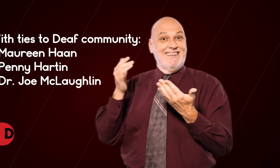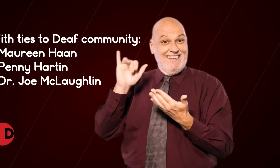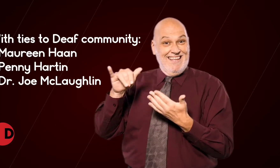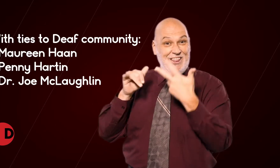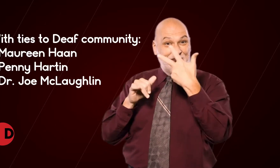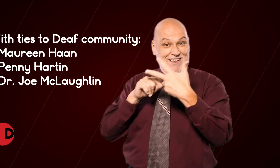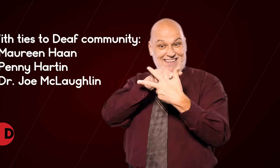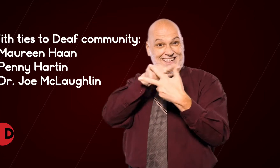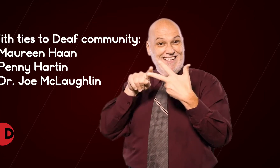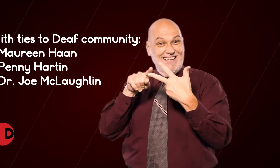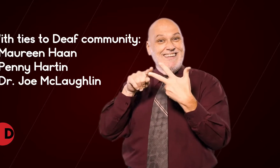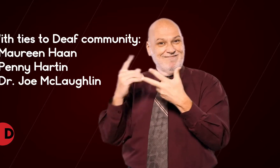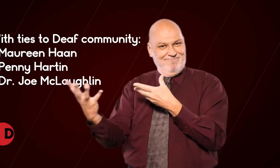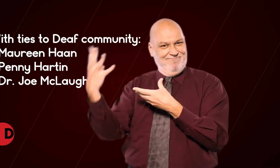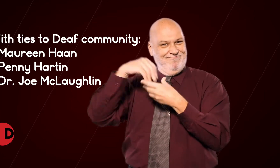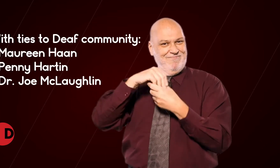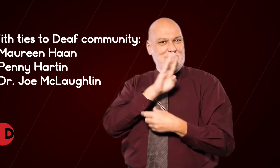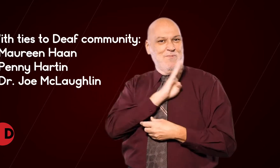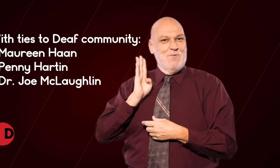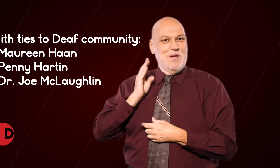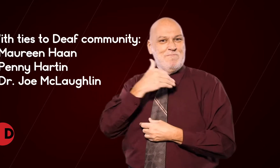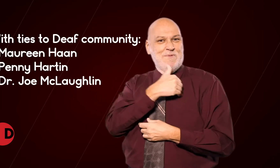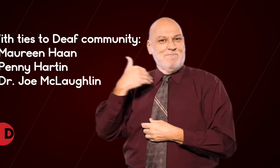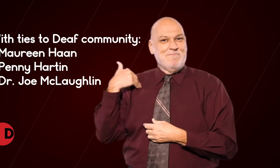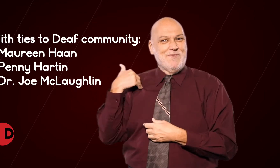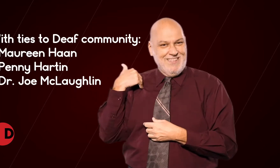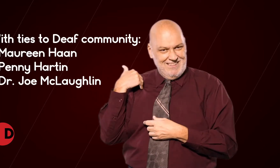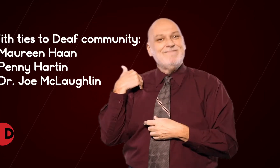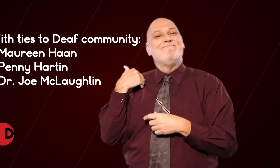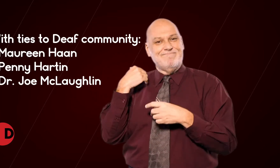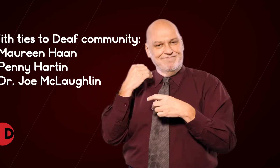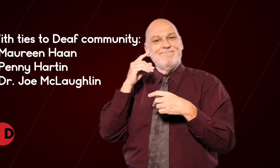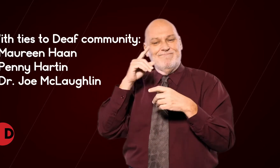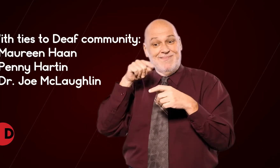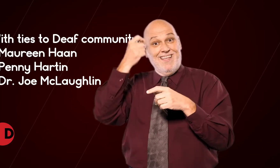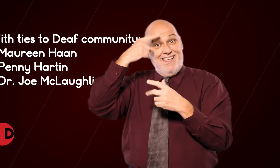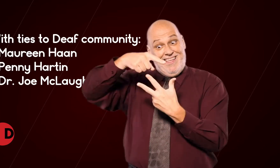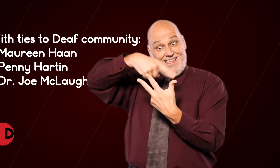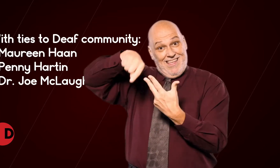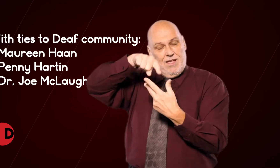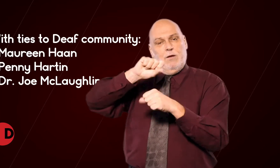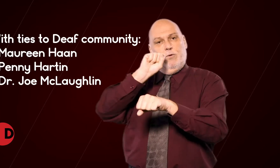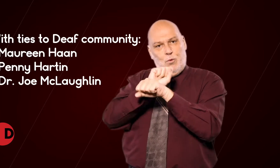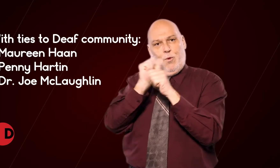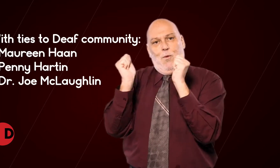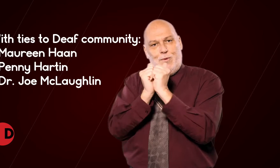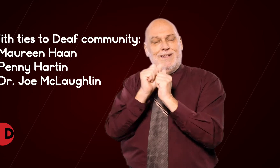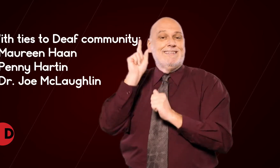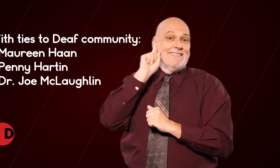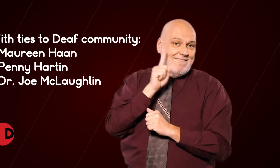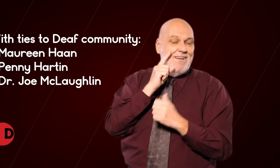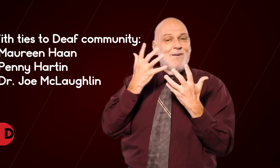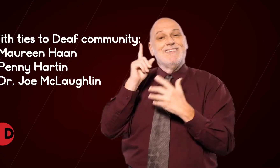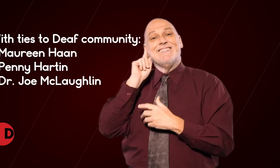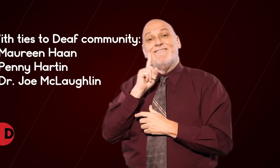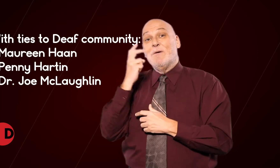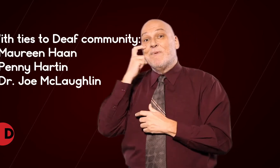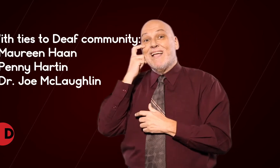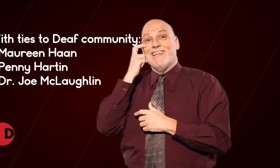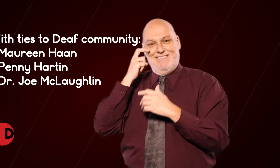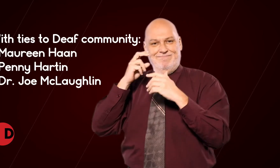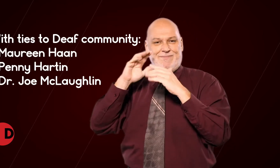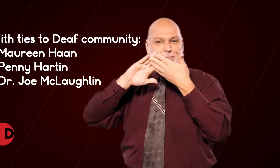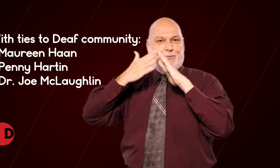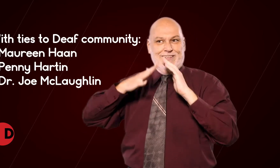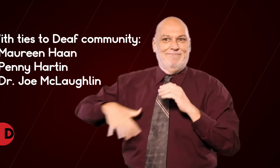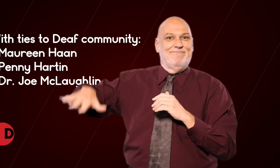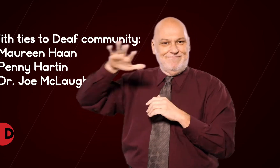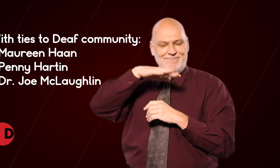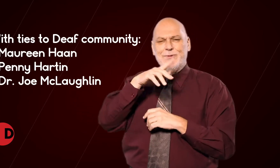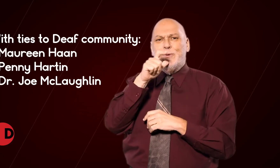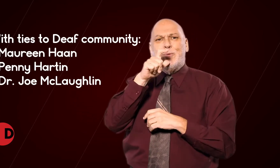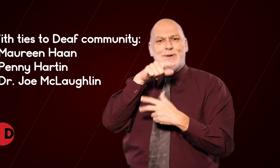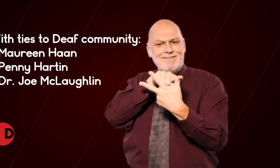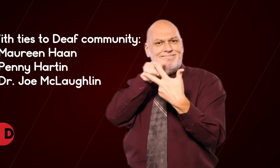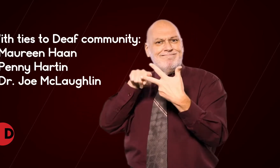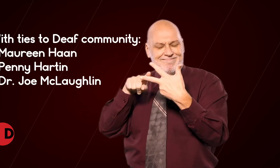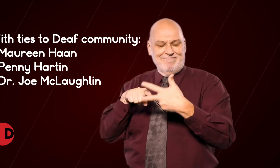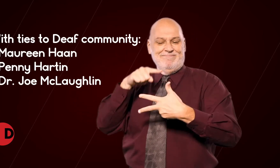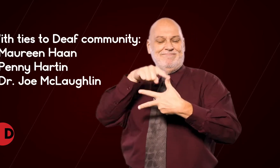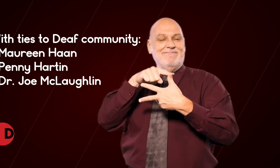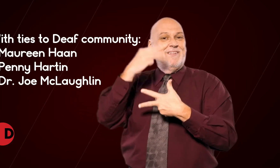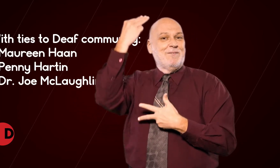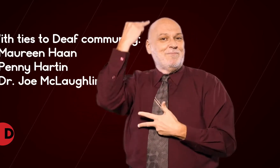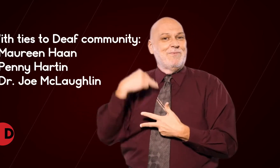Three of these board members have ties to the Deaf and DeafBlind communities.